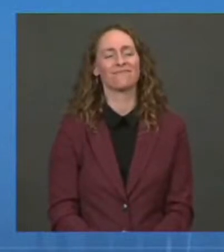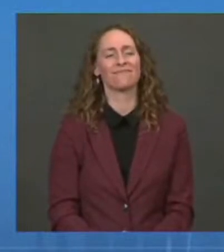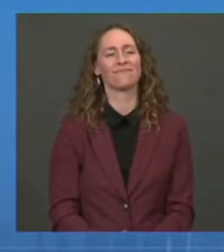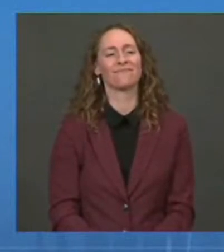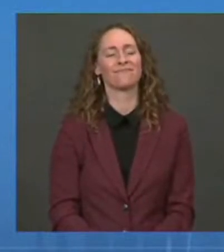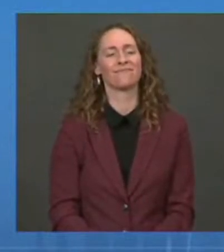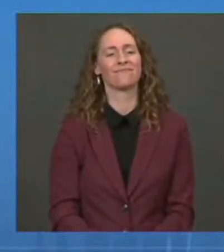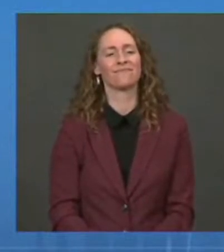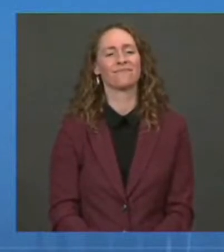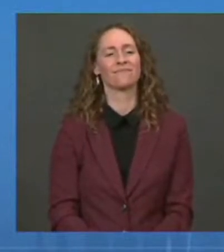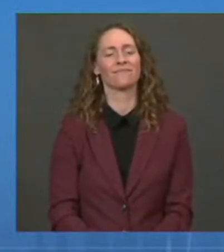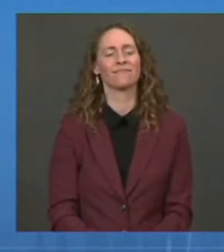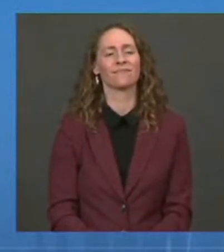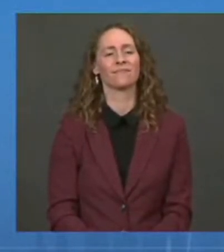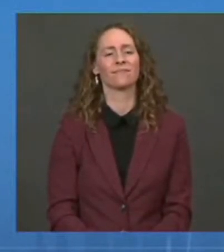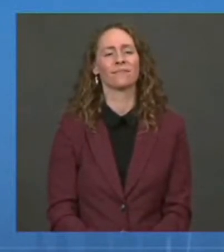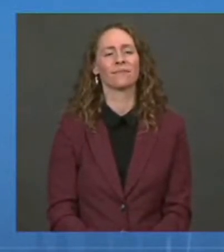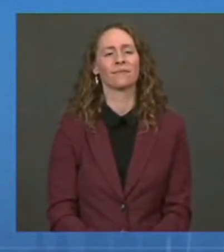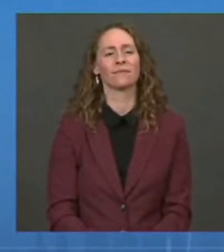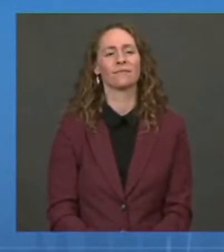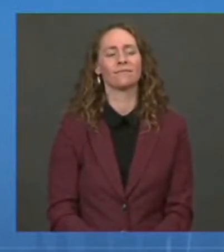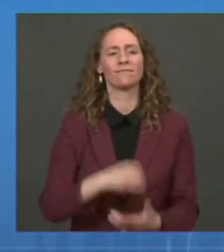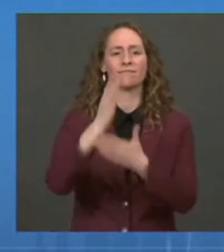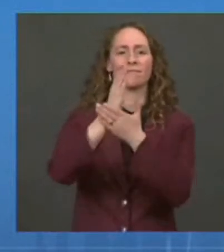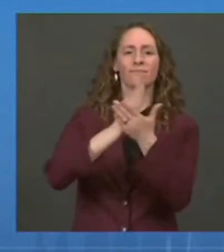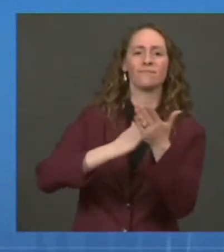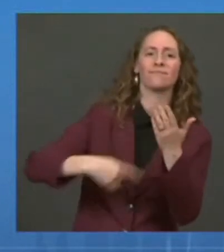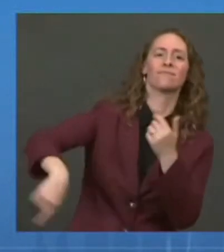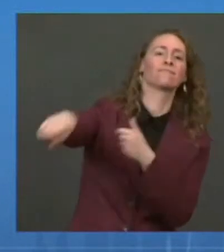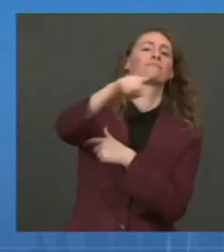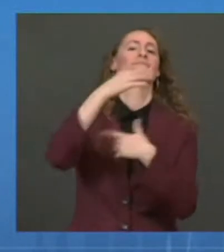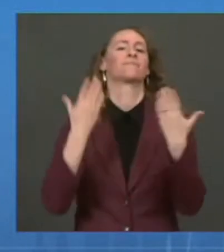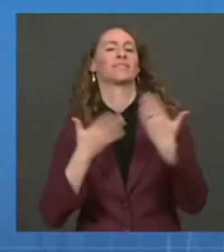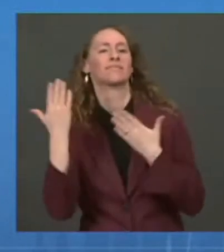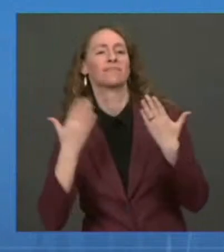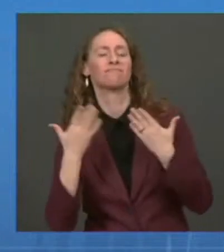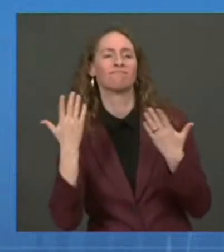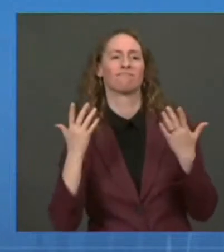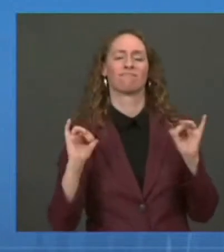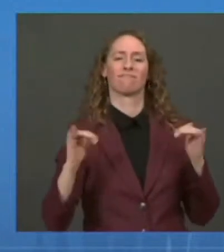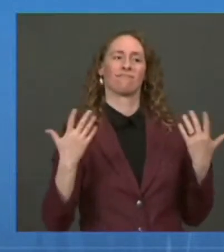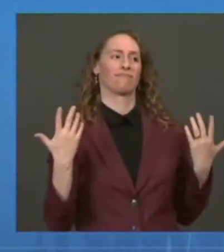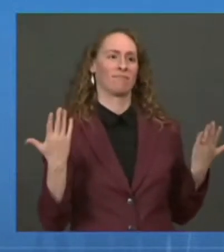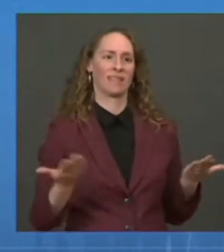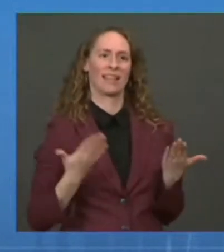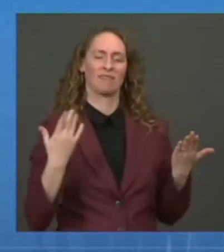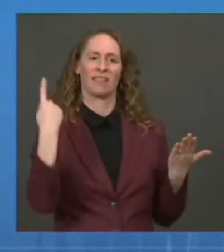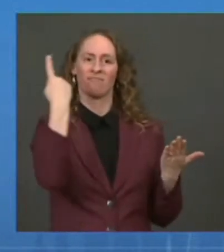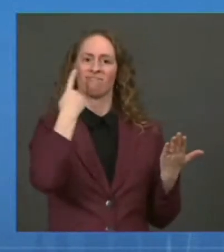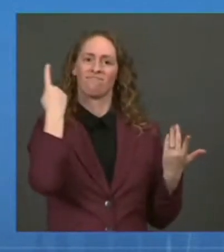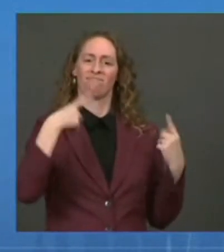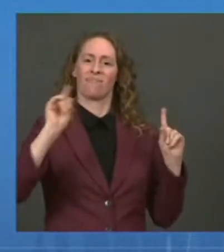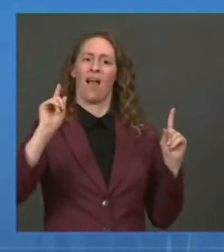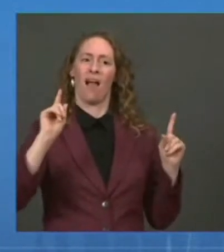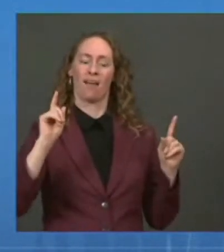ARE JUST TWO OF THE MILLIONS OF PARENTS OUT THERE WHO HAVE BEEN WAITING FOR MONTHS FOR THE OPPORTUNITY TO PROTECT OUR CHILDREN.